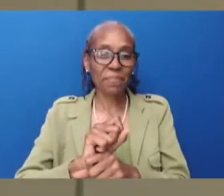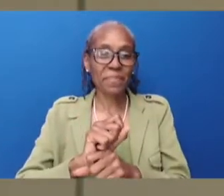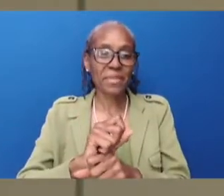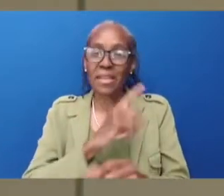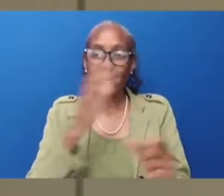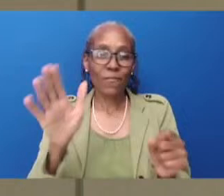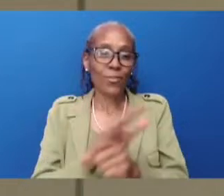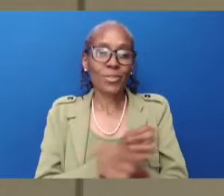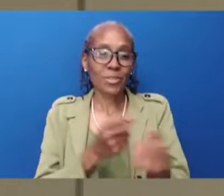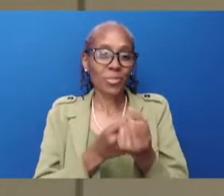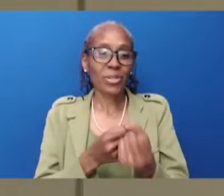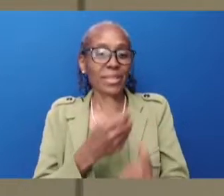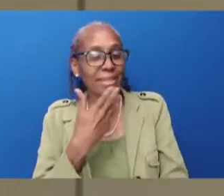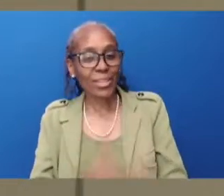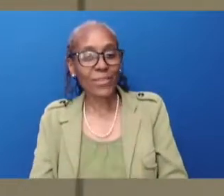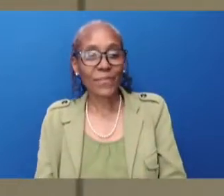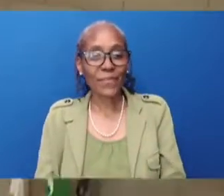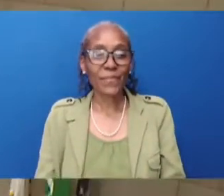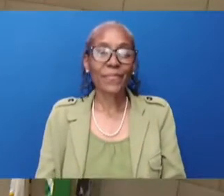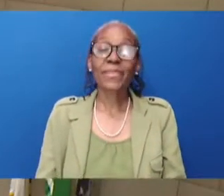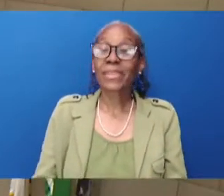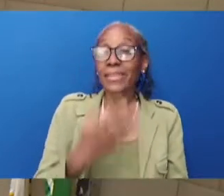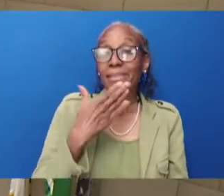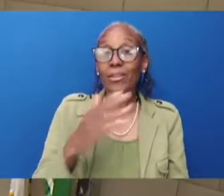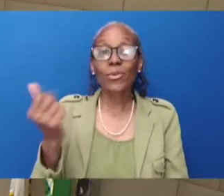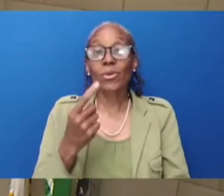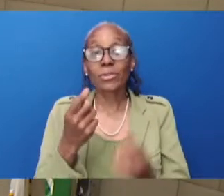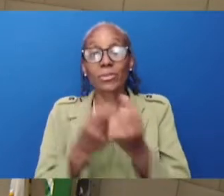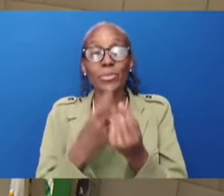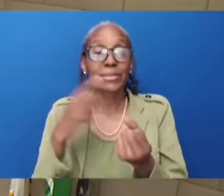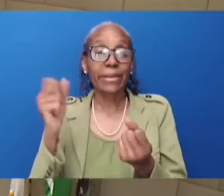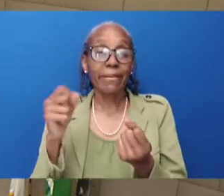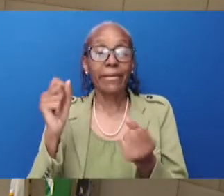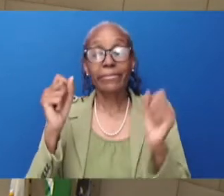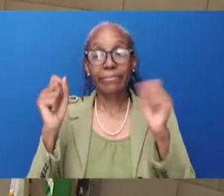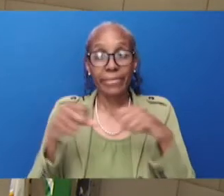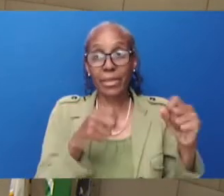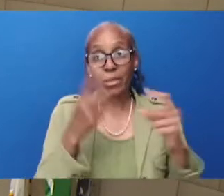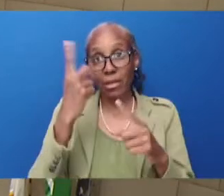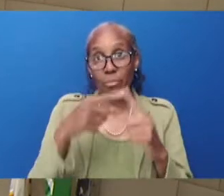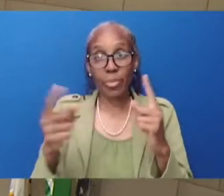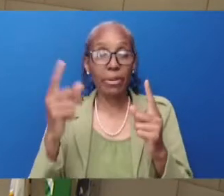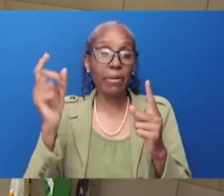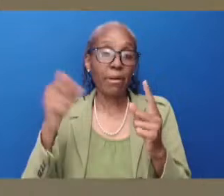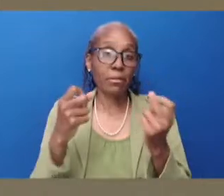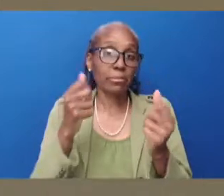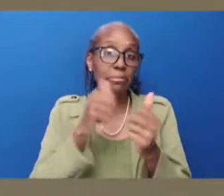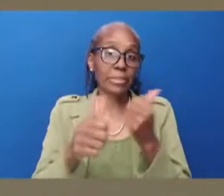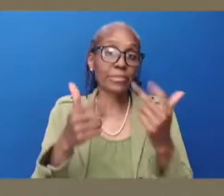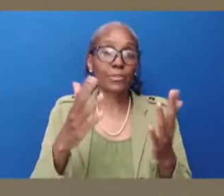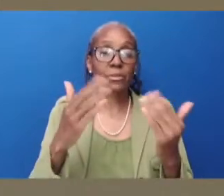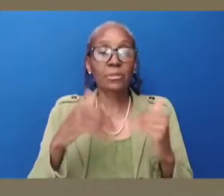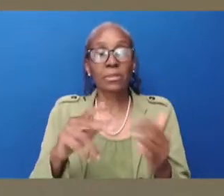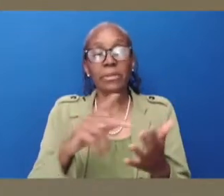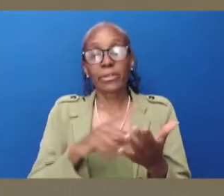SO I FEEL LIKE HE WOULD DO A GREAT JOB AND HAS MY FULL SUPPORT. THANK YOU. ABSOLUTELY. THANK YOU.